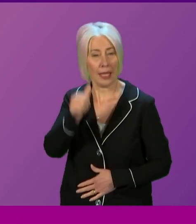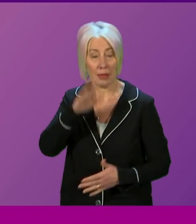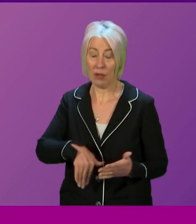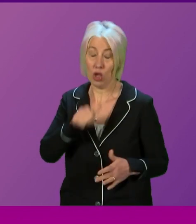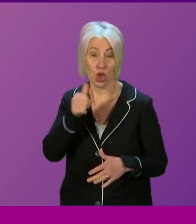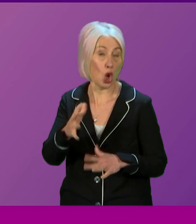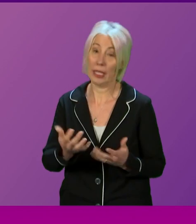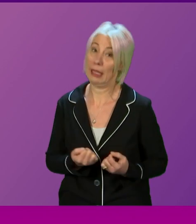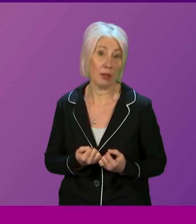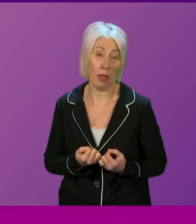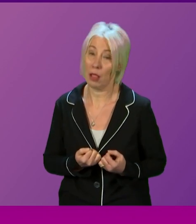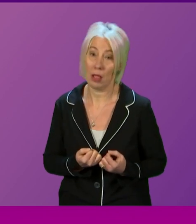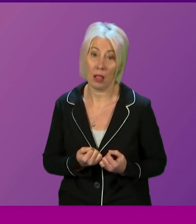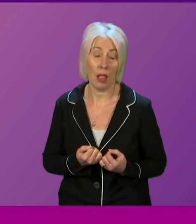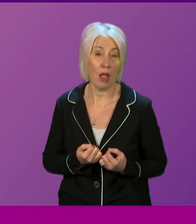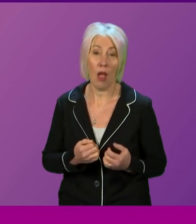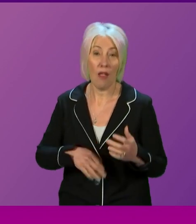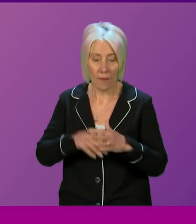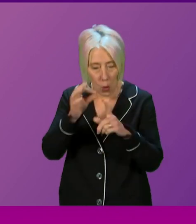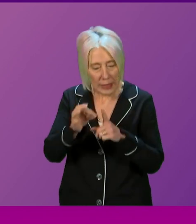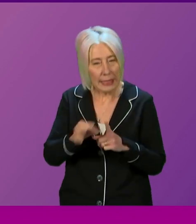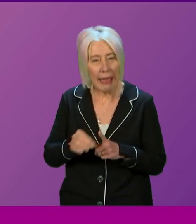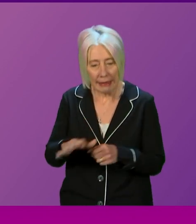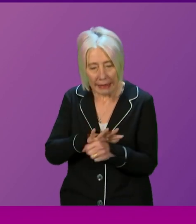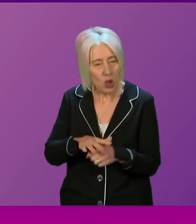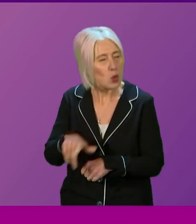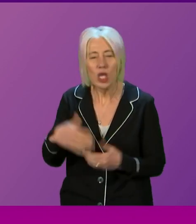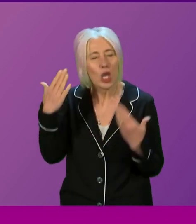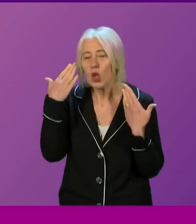I do not know all the circumstances of his case.